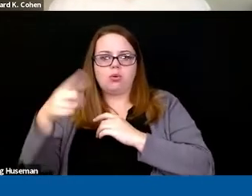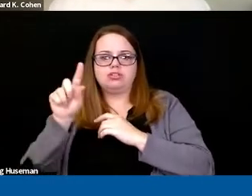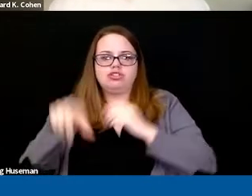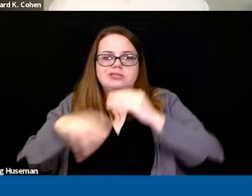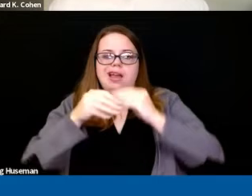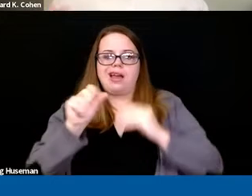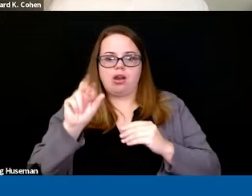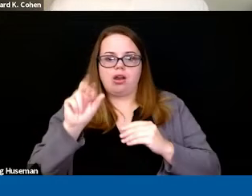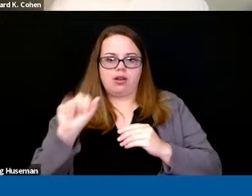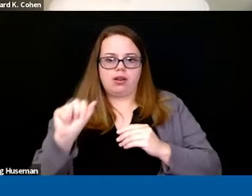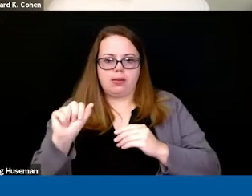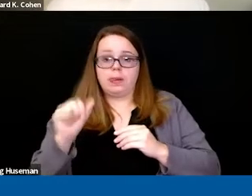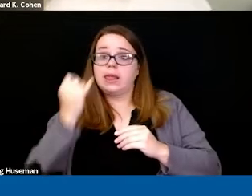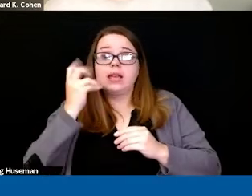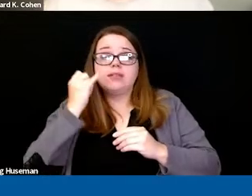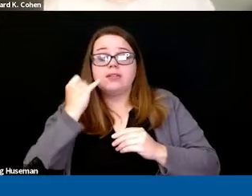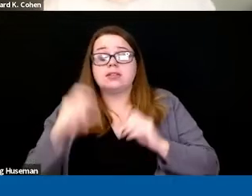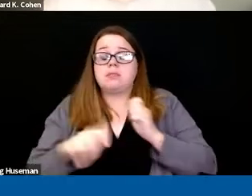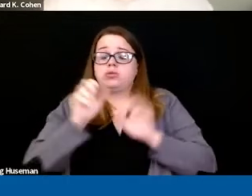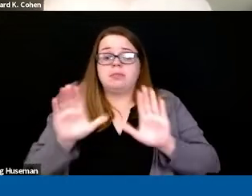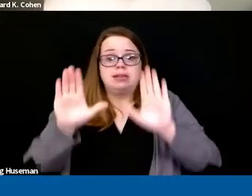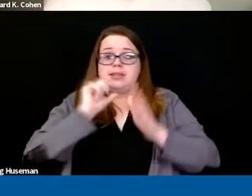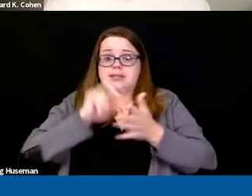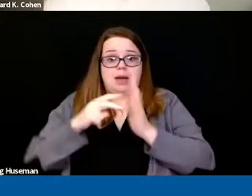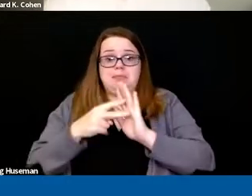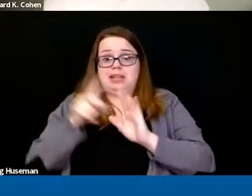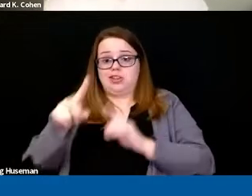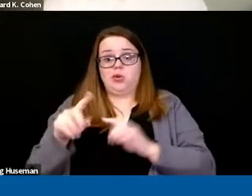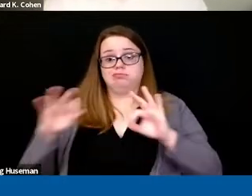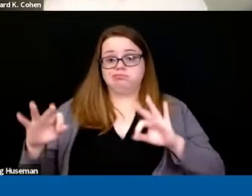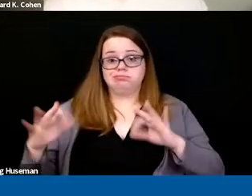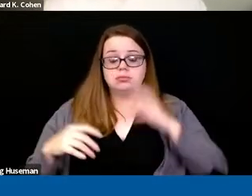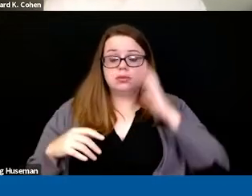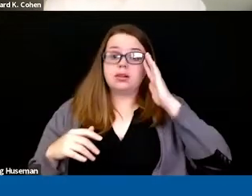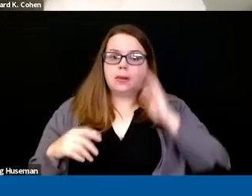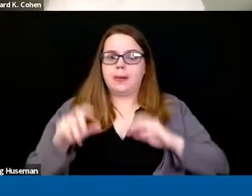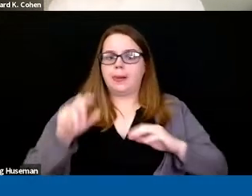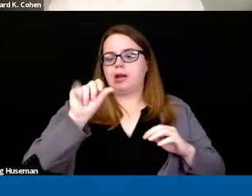even if it's the most amazing ARIA ever, right? So unfortunately, ARIA is not always completely supported